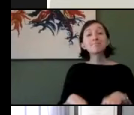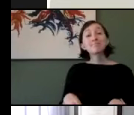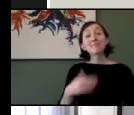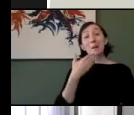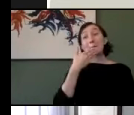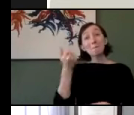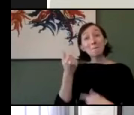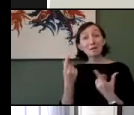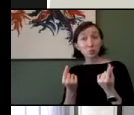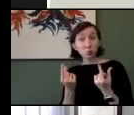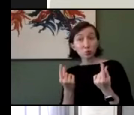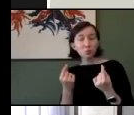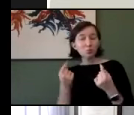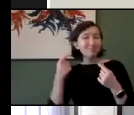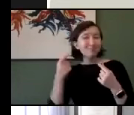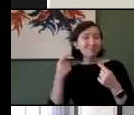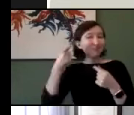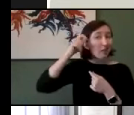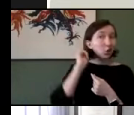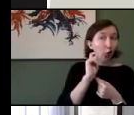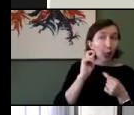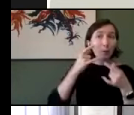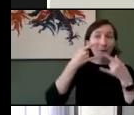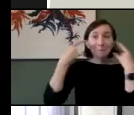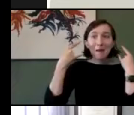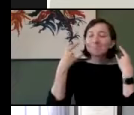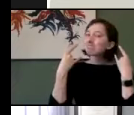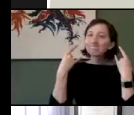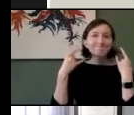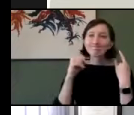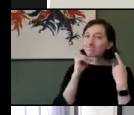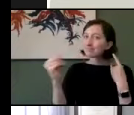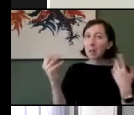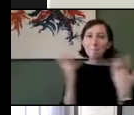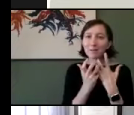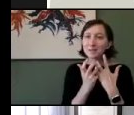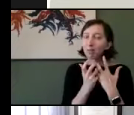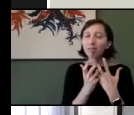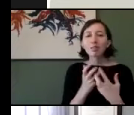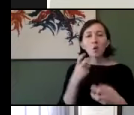the ear loops is not necessarily possible, so problem-solving for that.